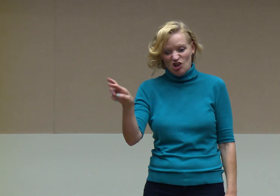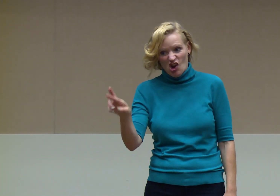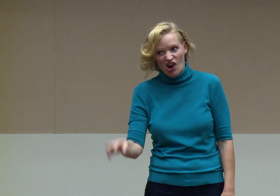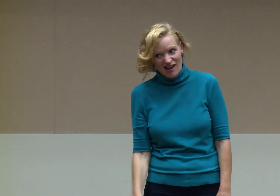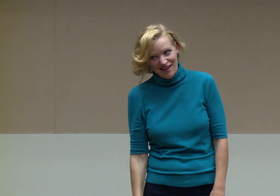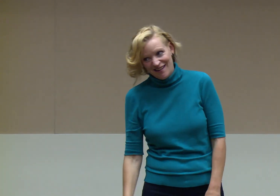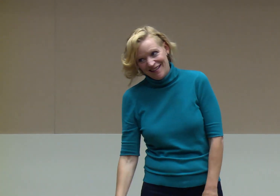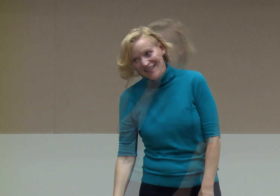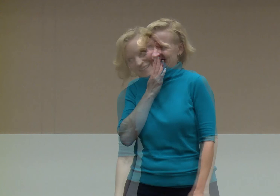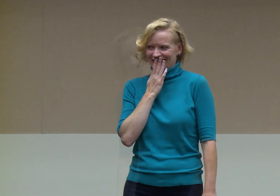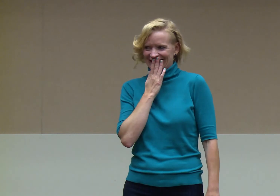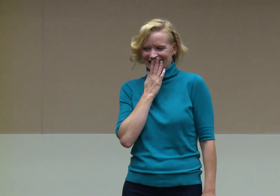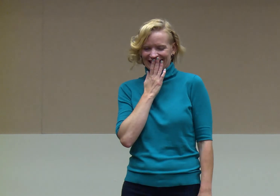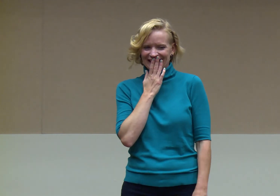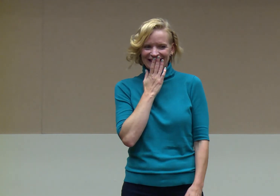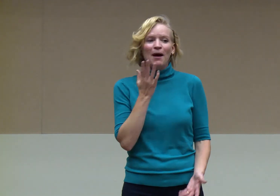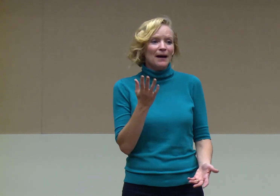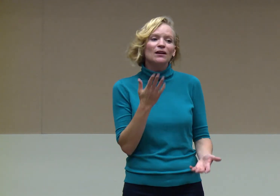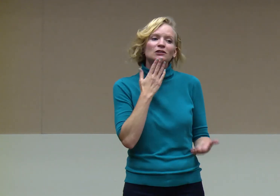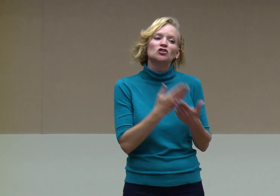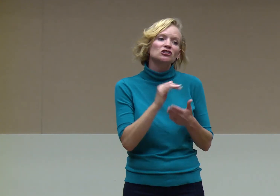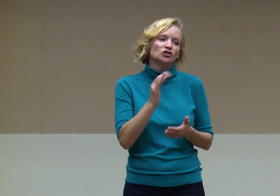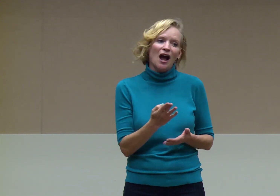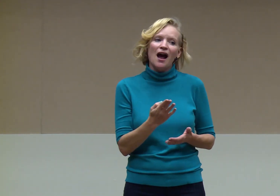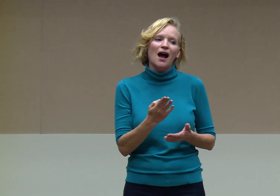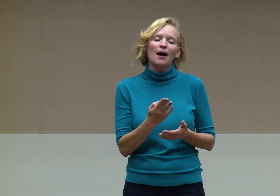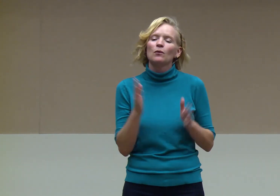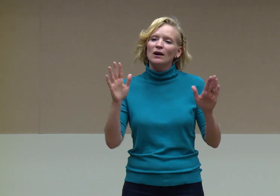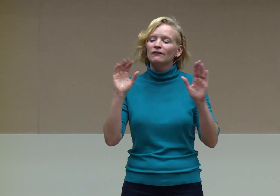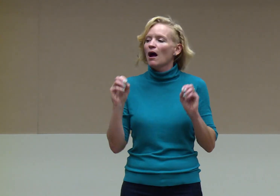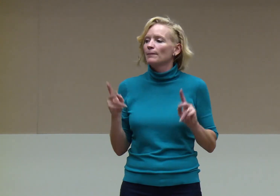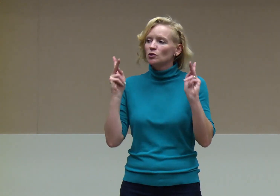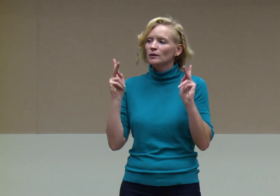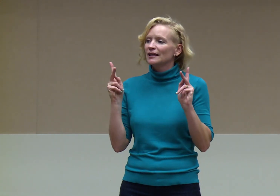So, but, yeah, I mean, it was a great opportunity for him, truly.